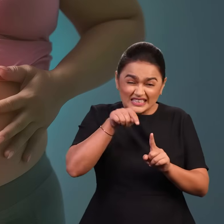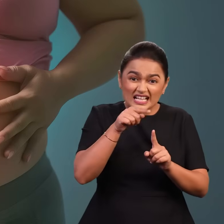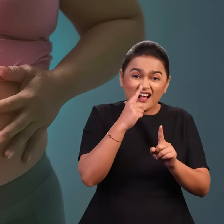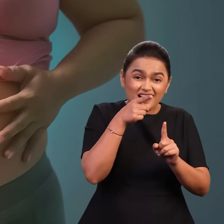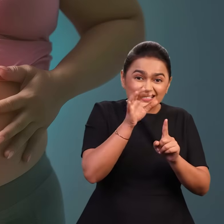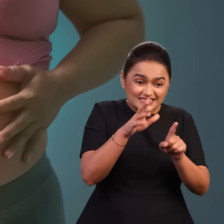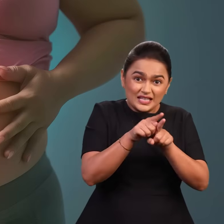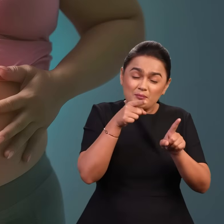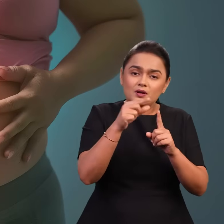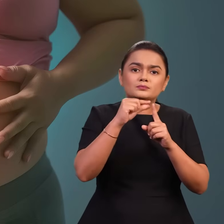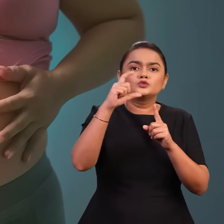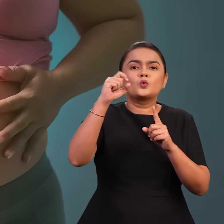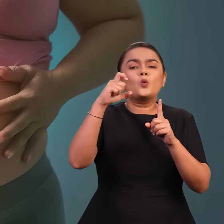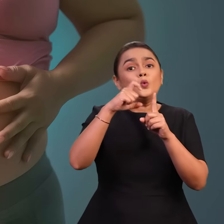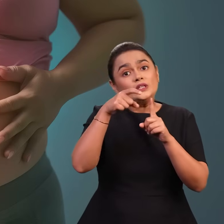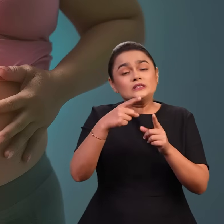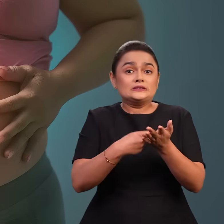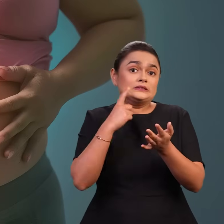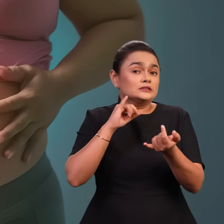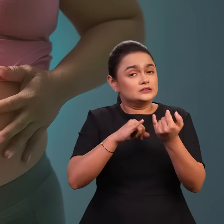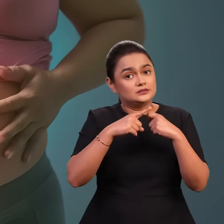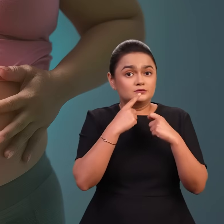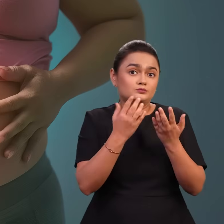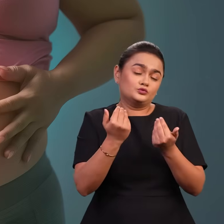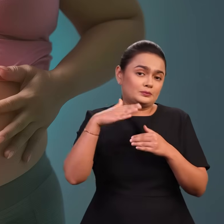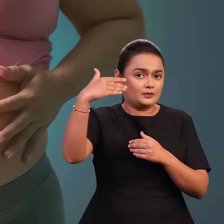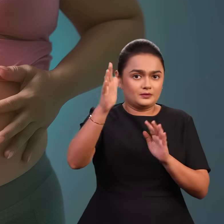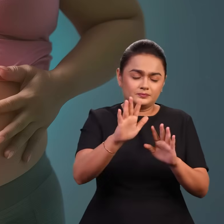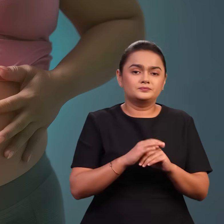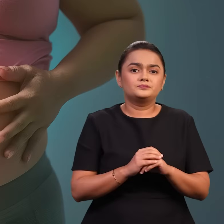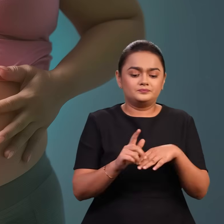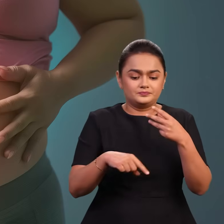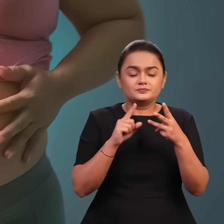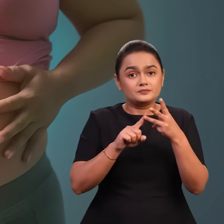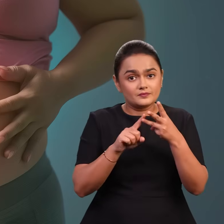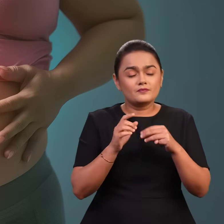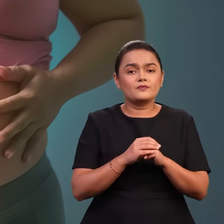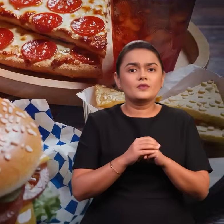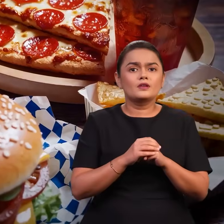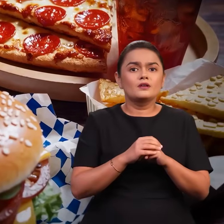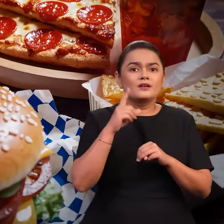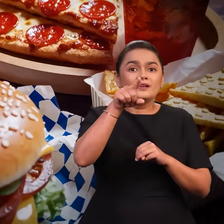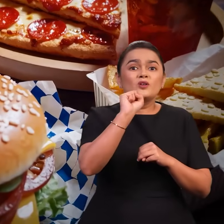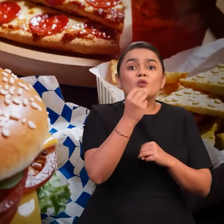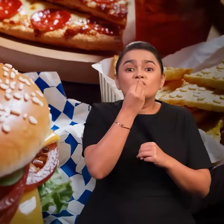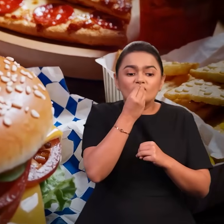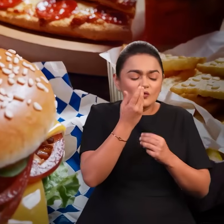Such females are at risk for PCOD. Thirdly. Your food pattern.